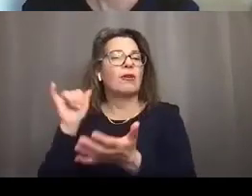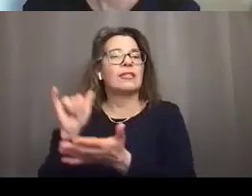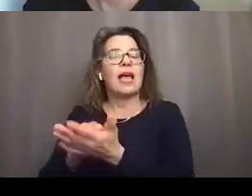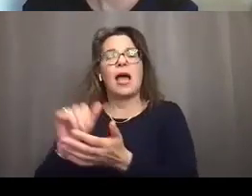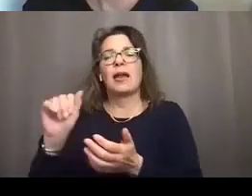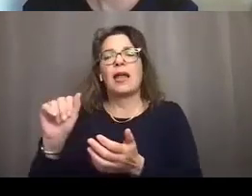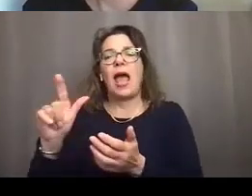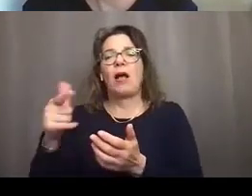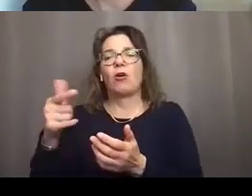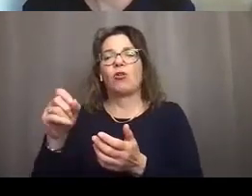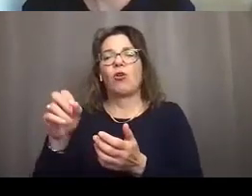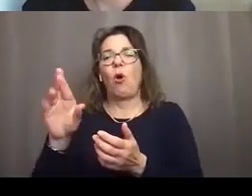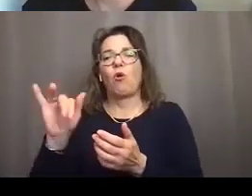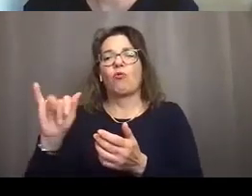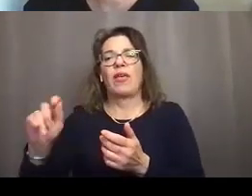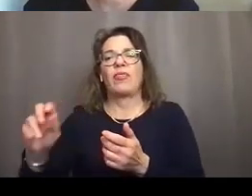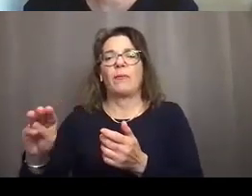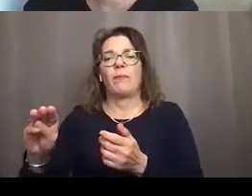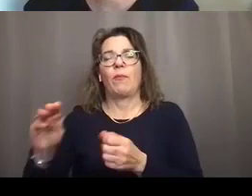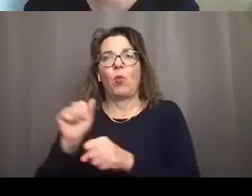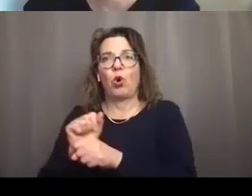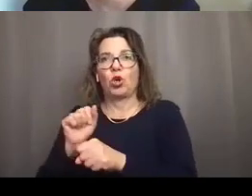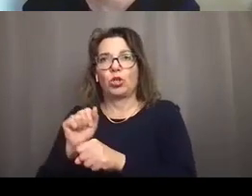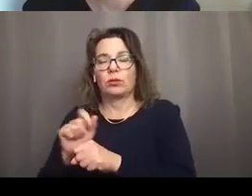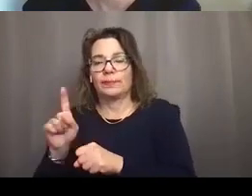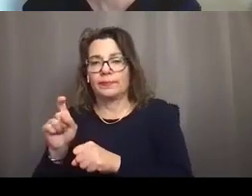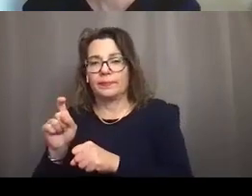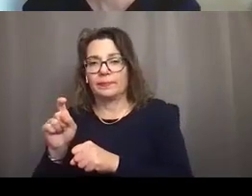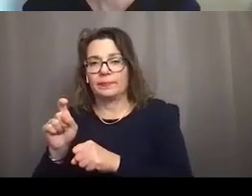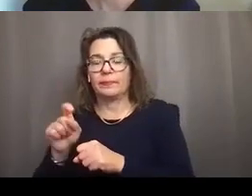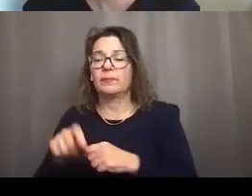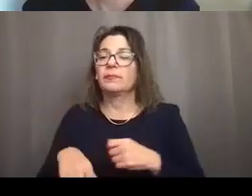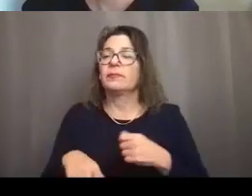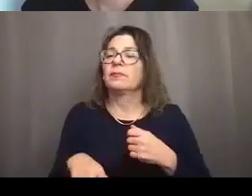Cindy Danielson: So the algorithm really relies on a thesaurus.